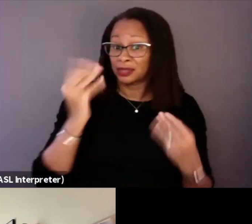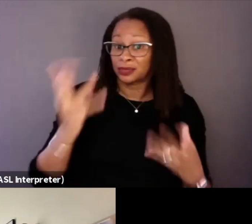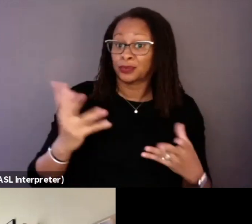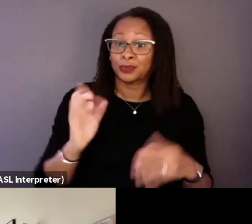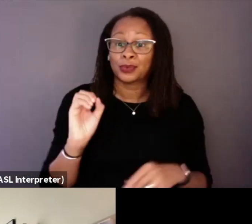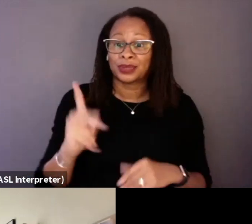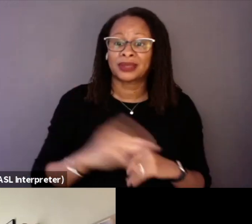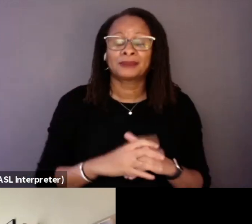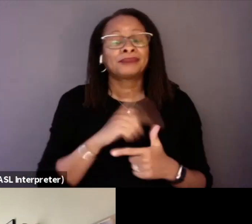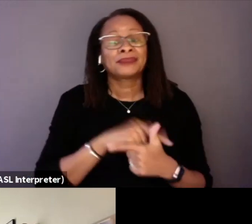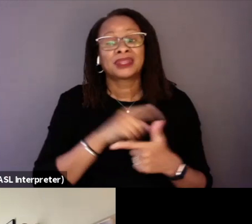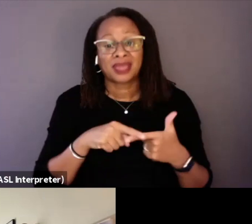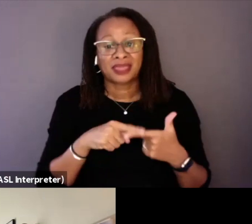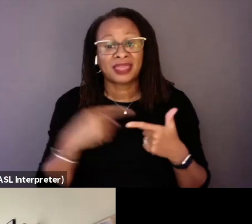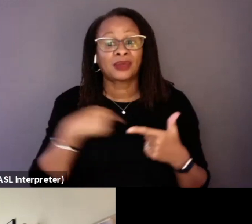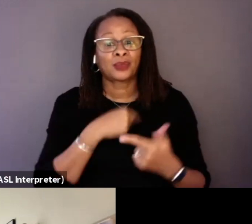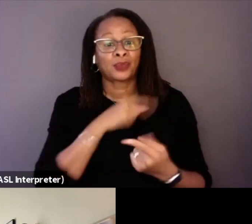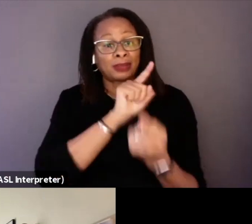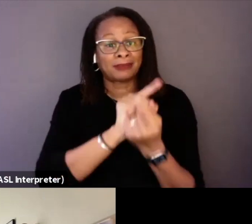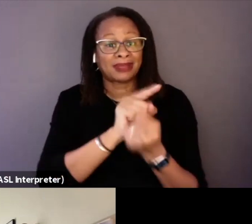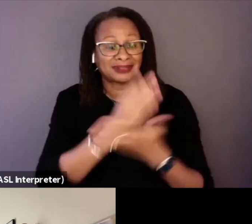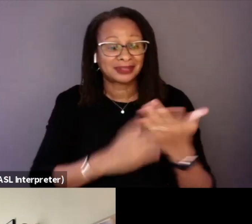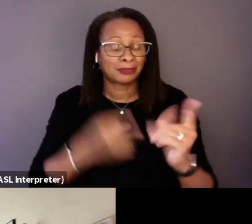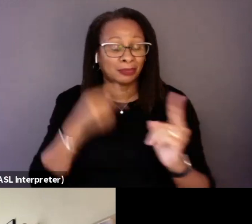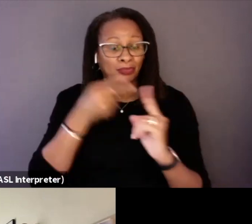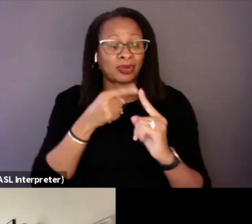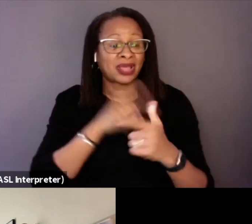So then we met at some point and then we went together.